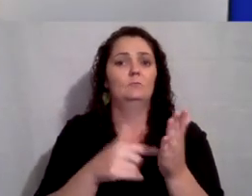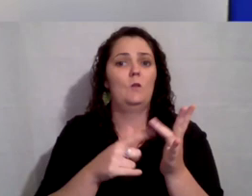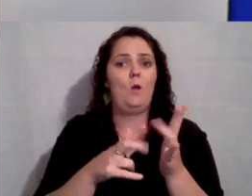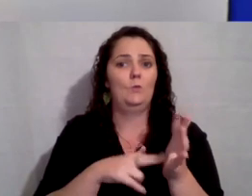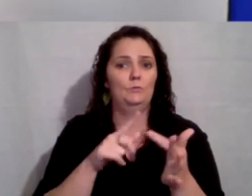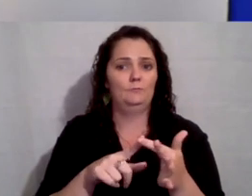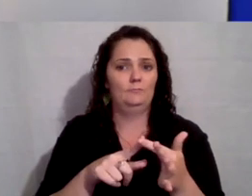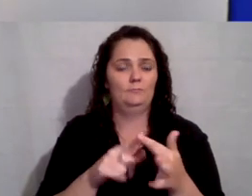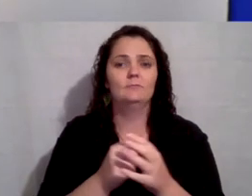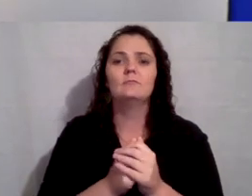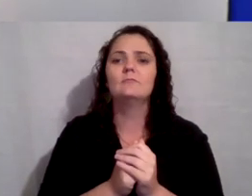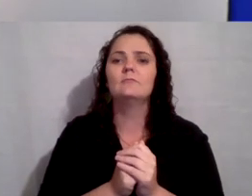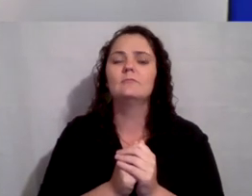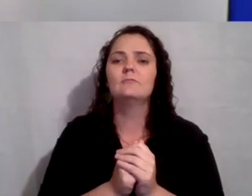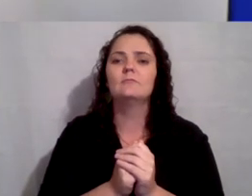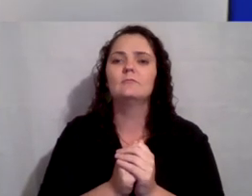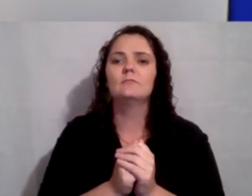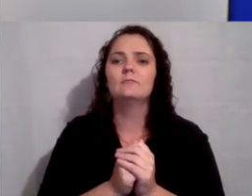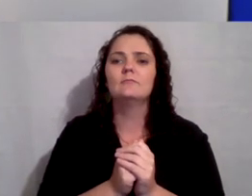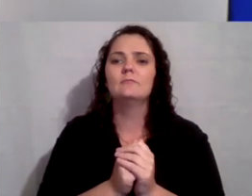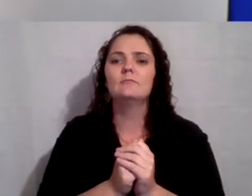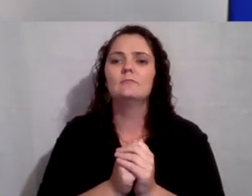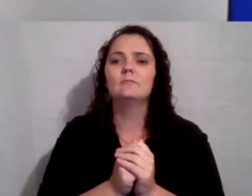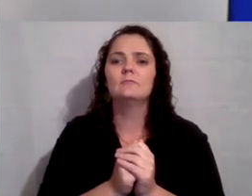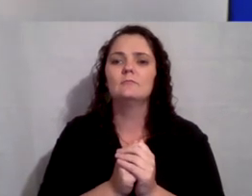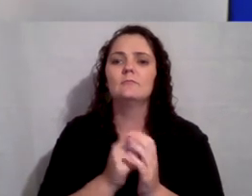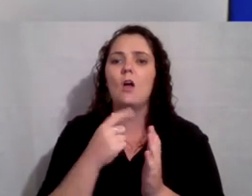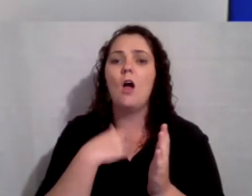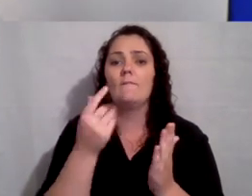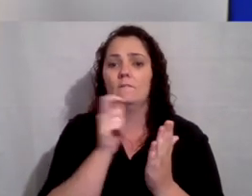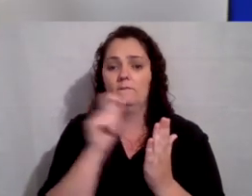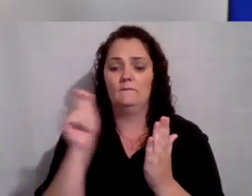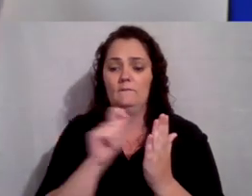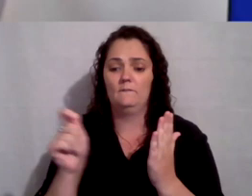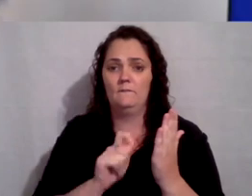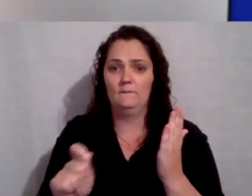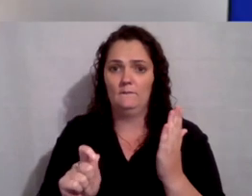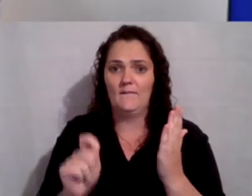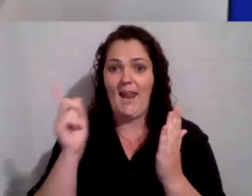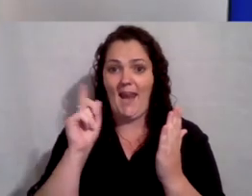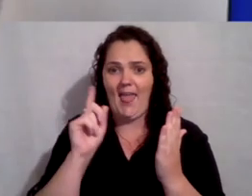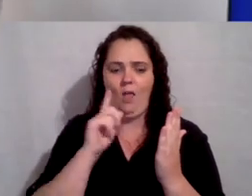Alright now what I'll typically do is work two directions so I work horizontally for that first pass, now I'll work